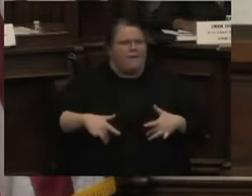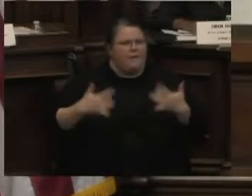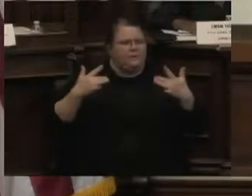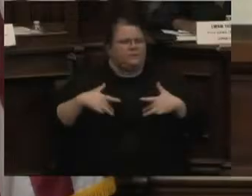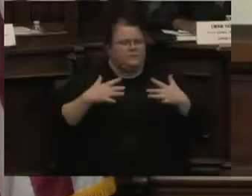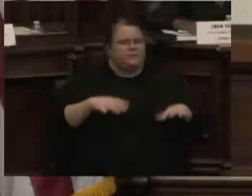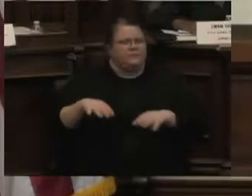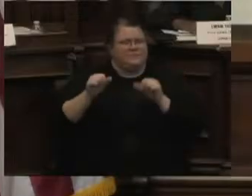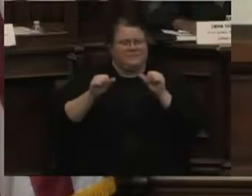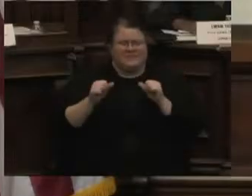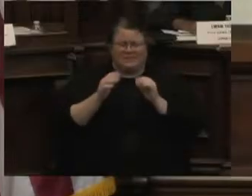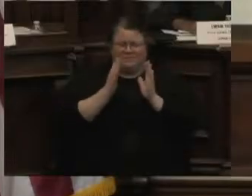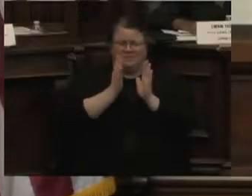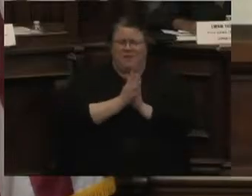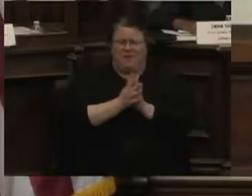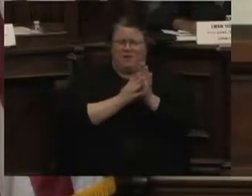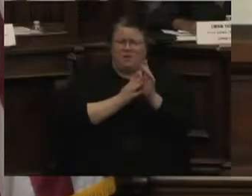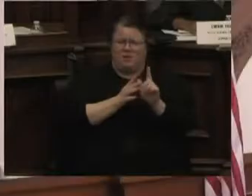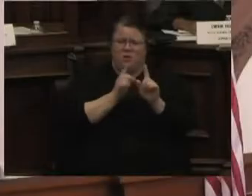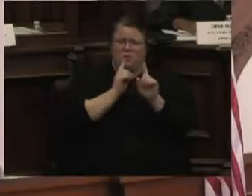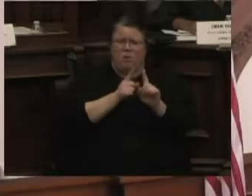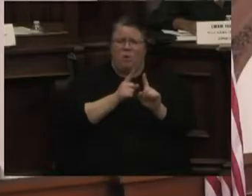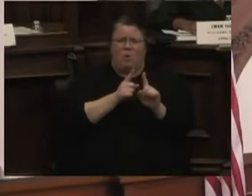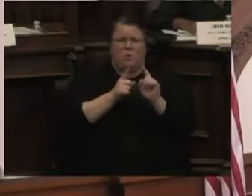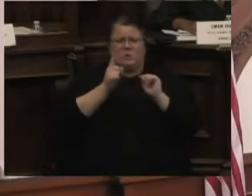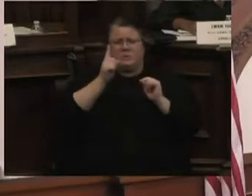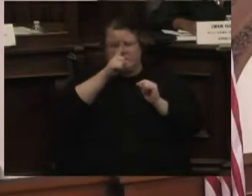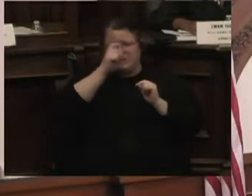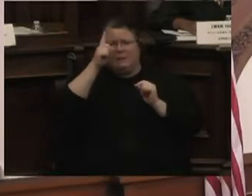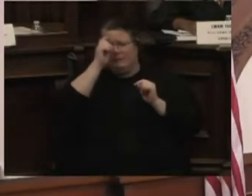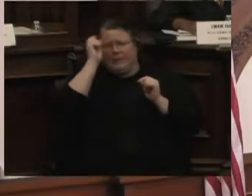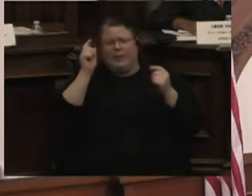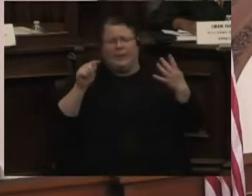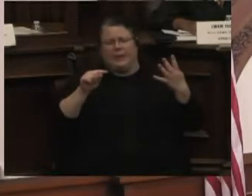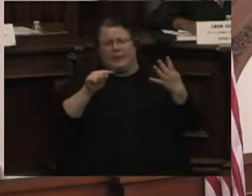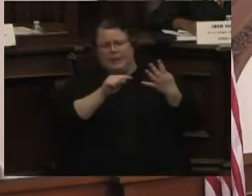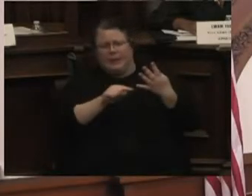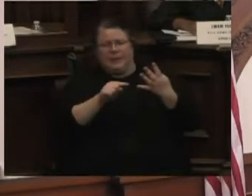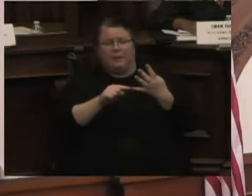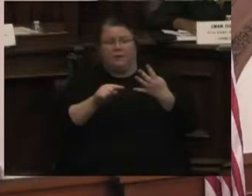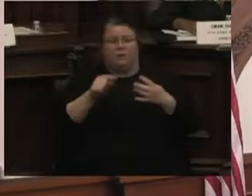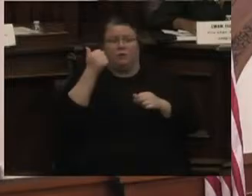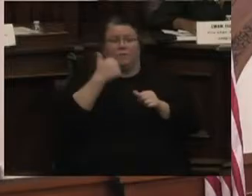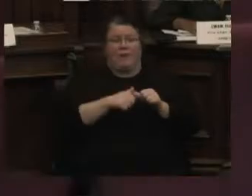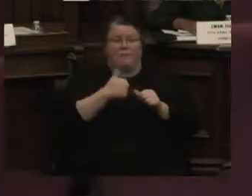tomorrow, and then we're going to map out what that looks like.